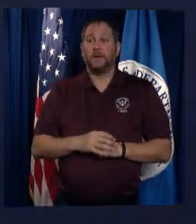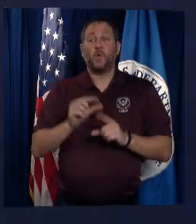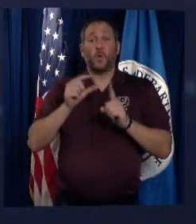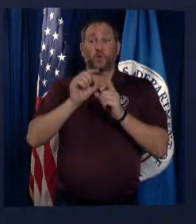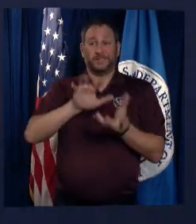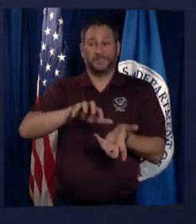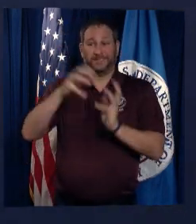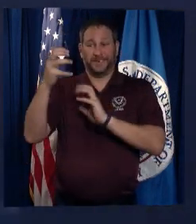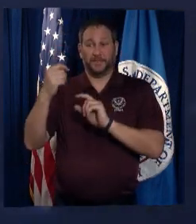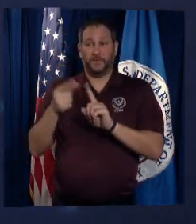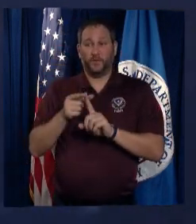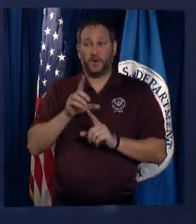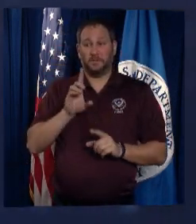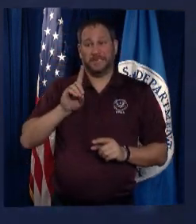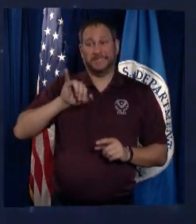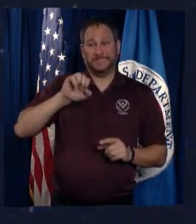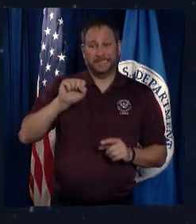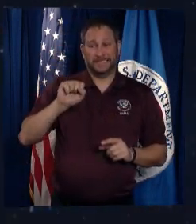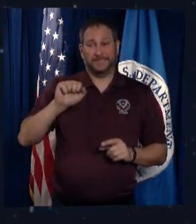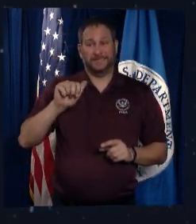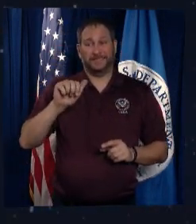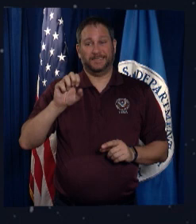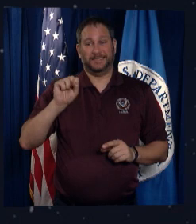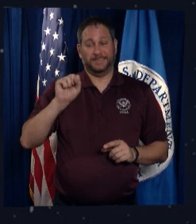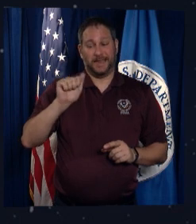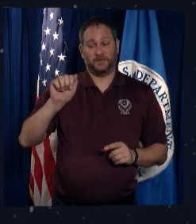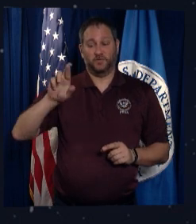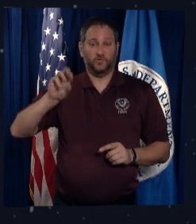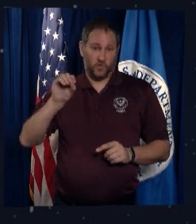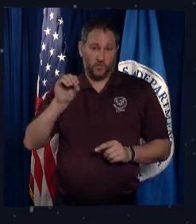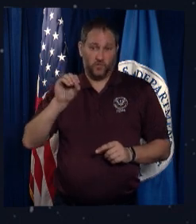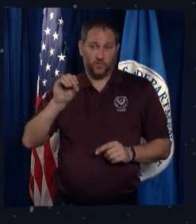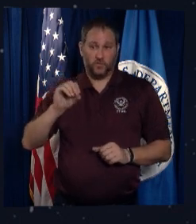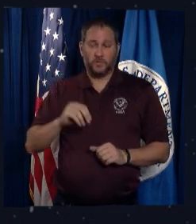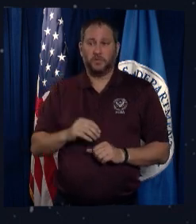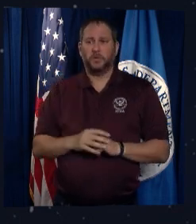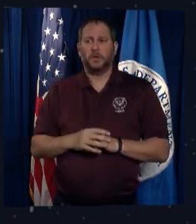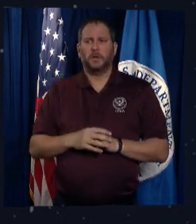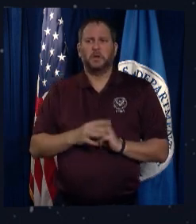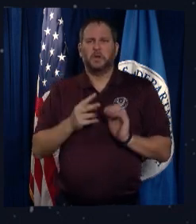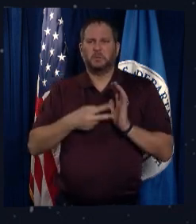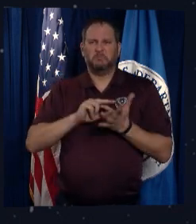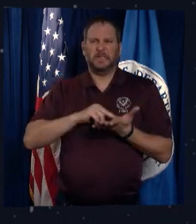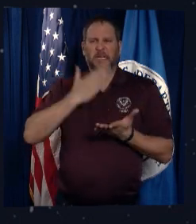planets. The literal translation of disaster is "without a star", which seems